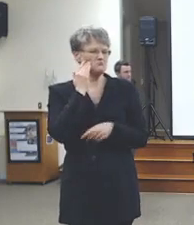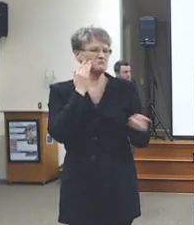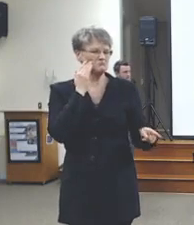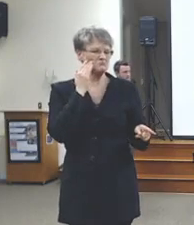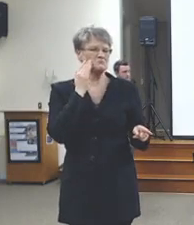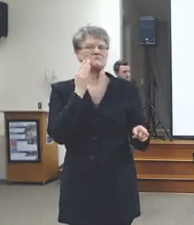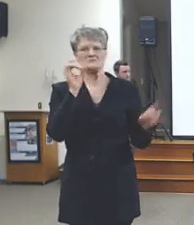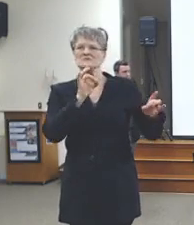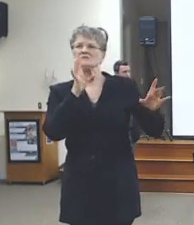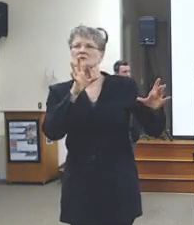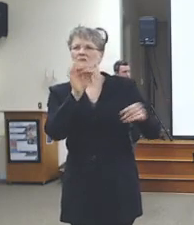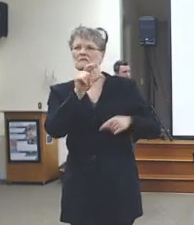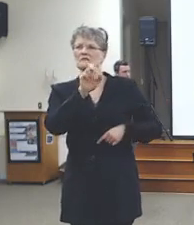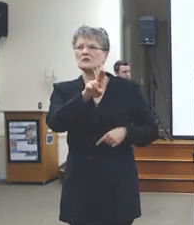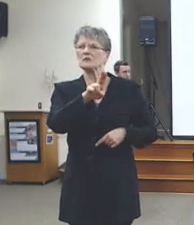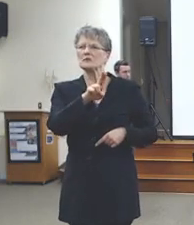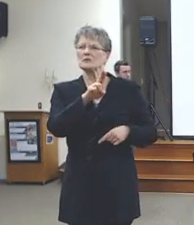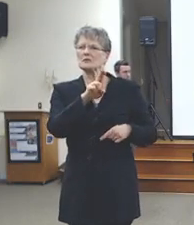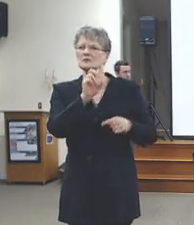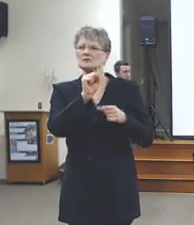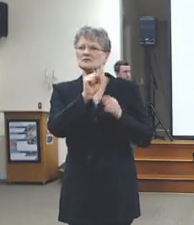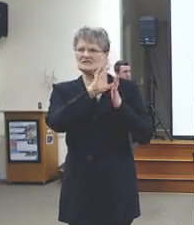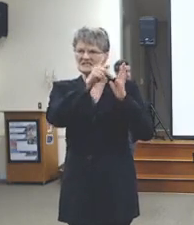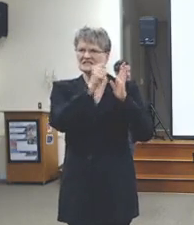terrible flu season," because you know based on projections and things like